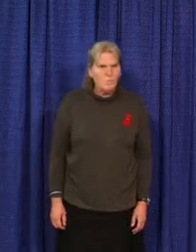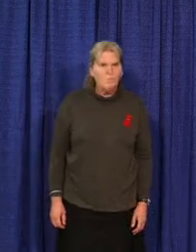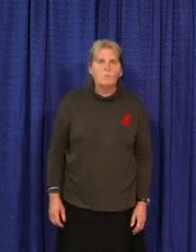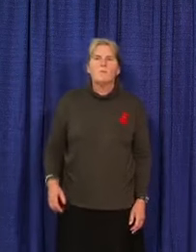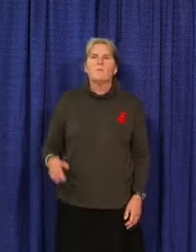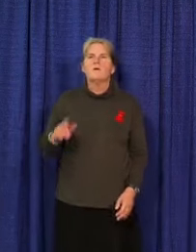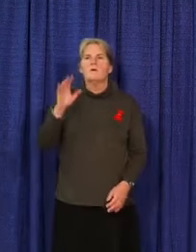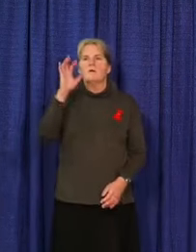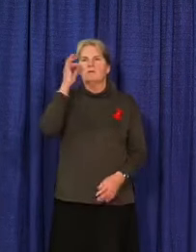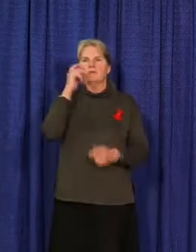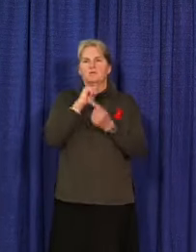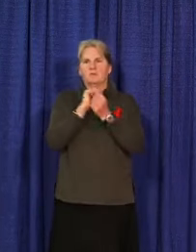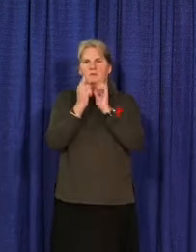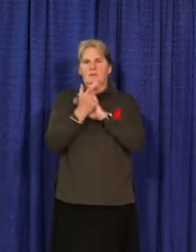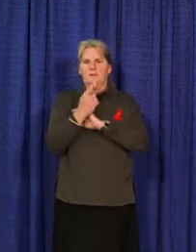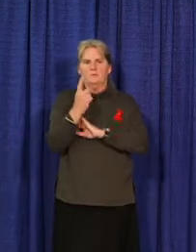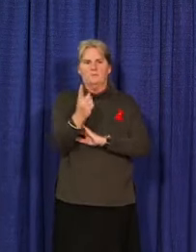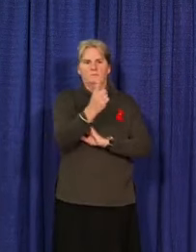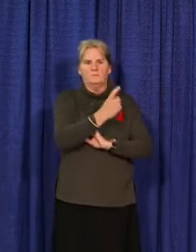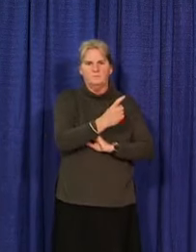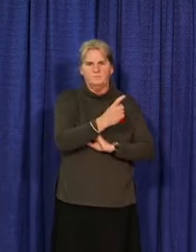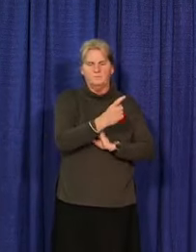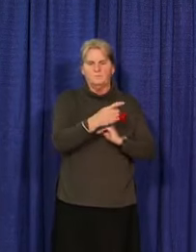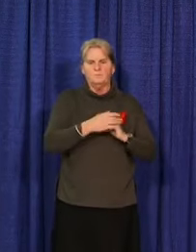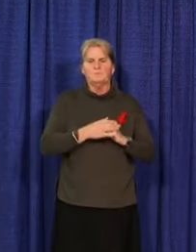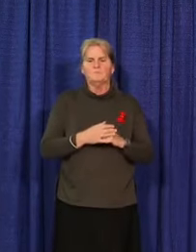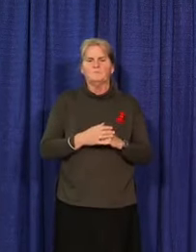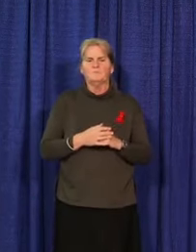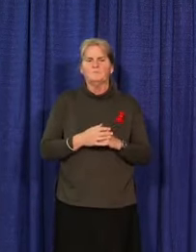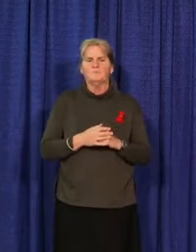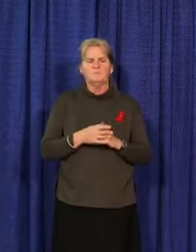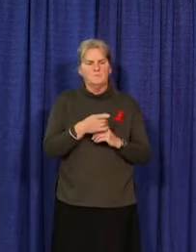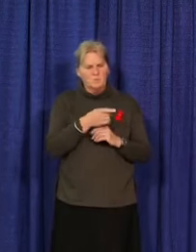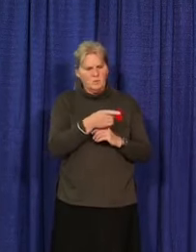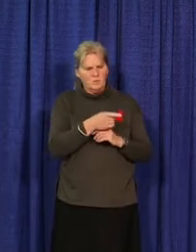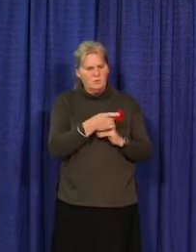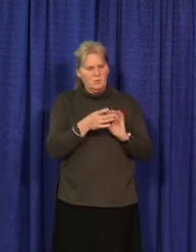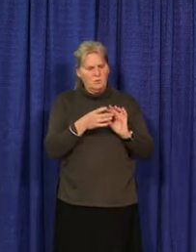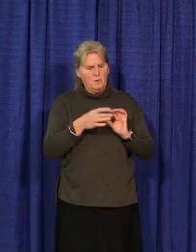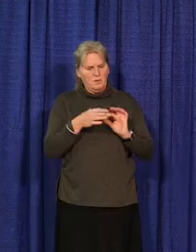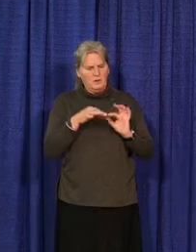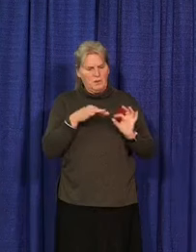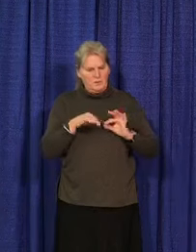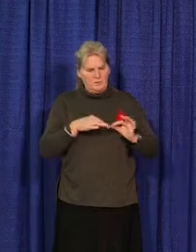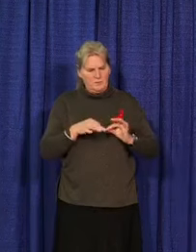So the question is for Dr Hanley. You said that most of the